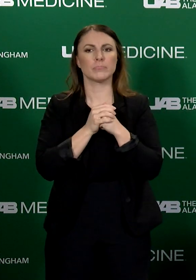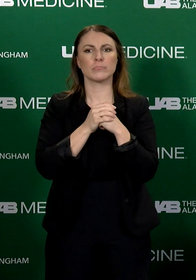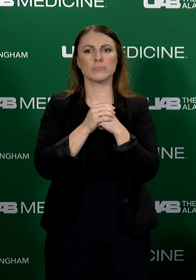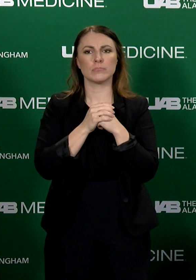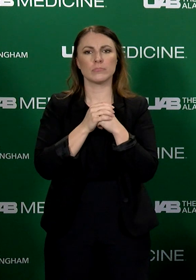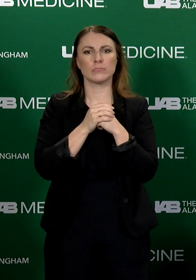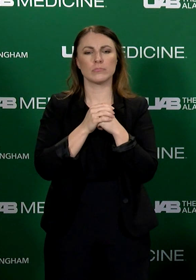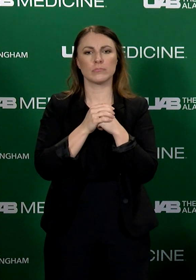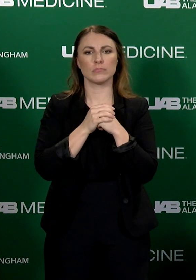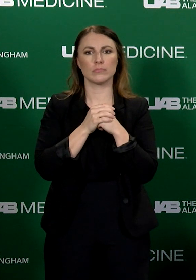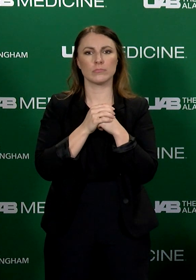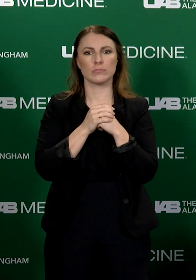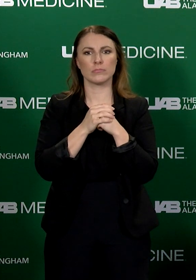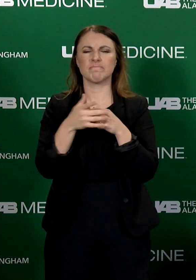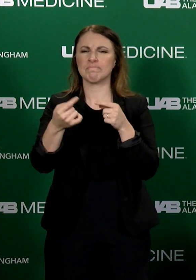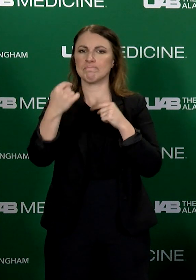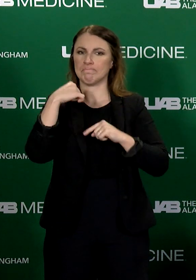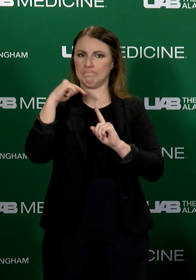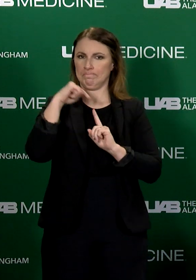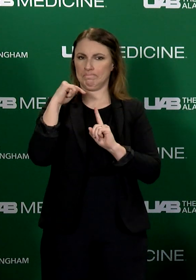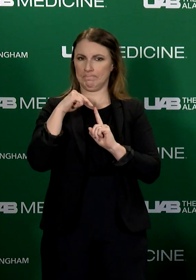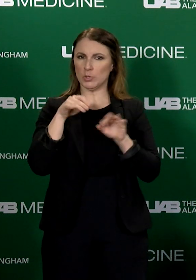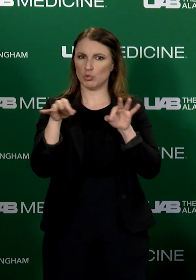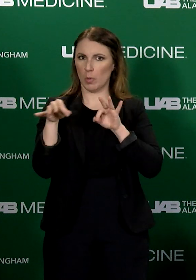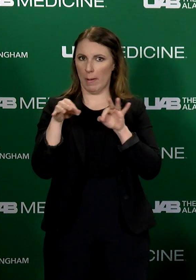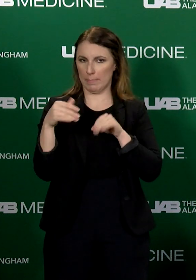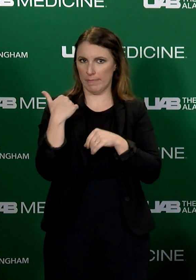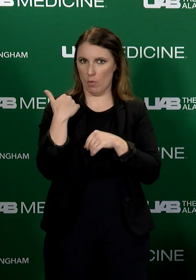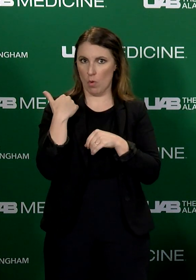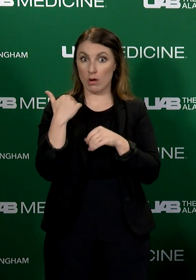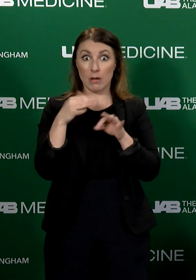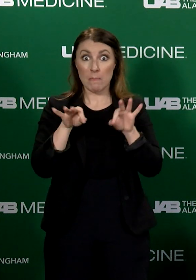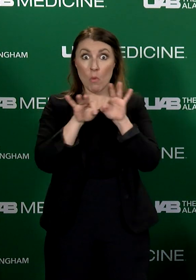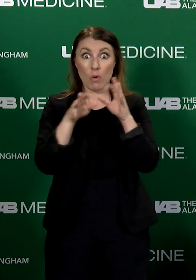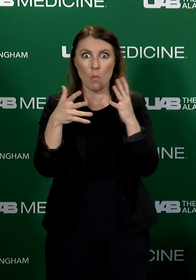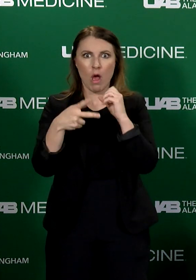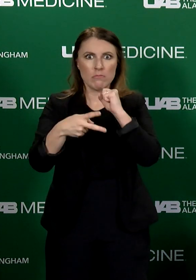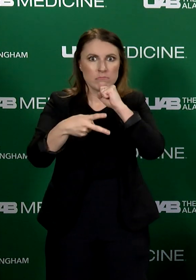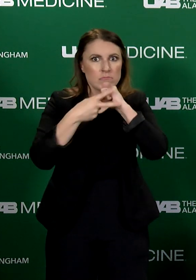describing earlier and key to this is conservation and we work very closely